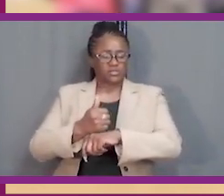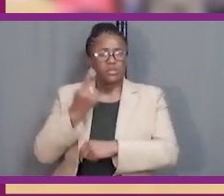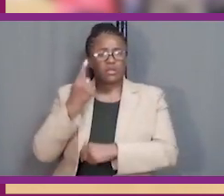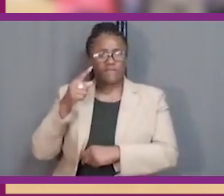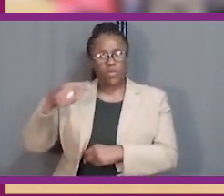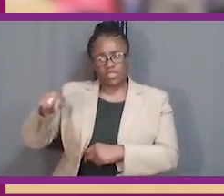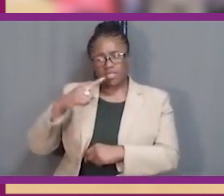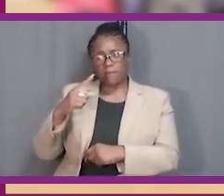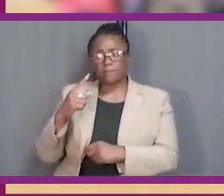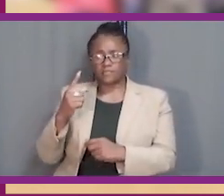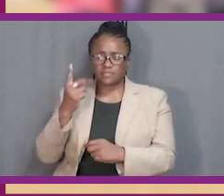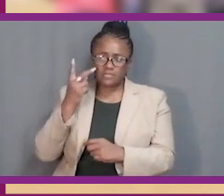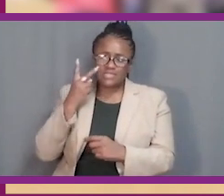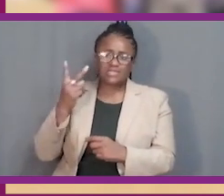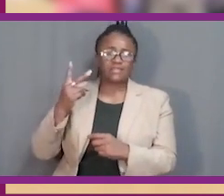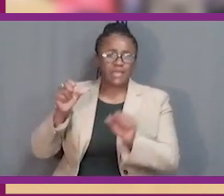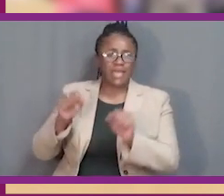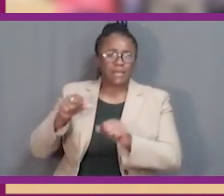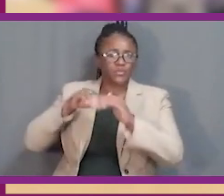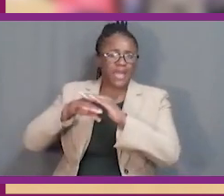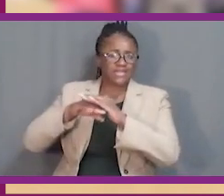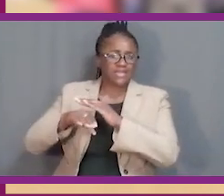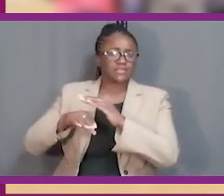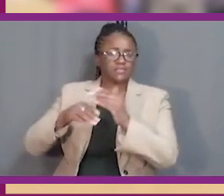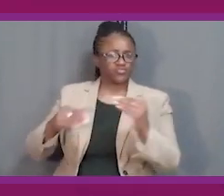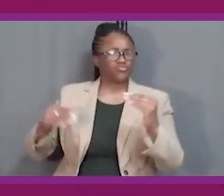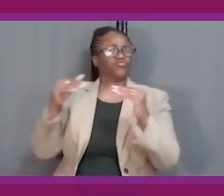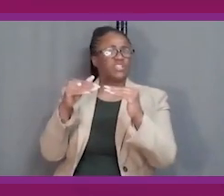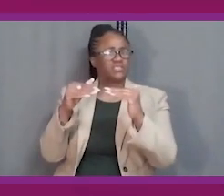on an equal basis with others. Marcie Roth: